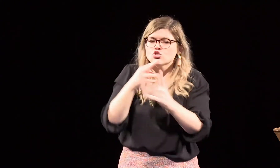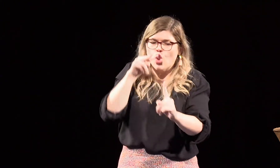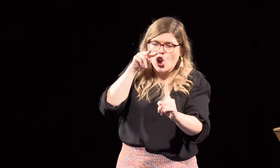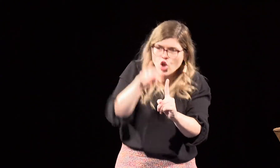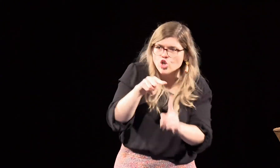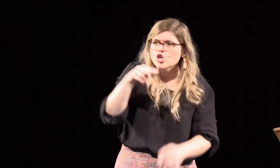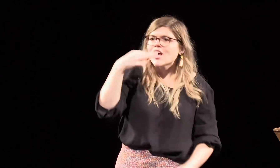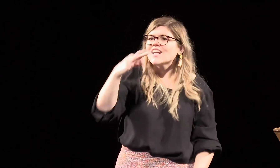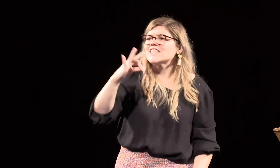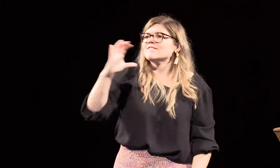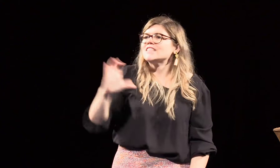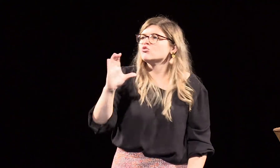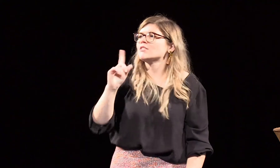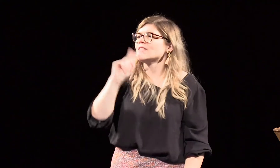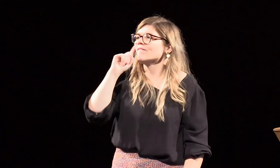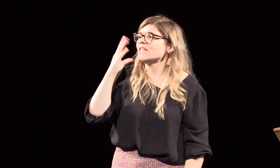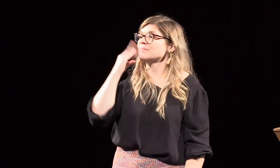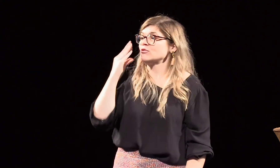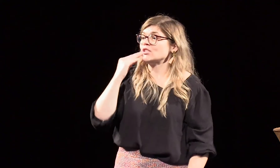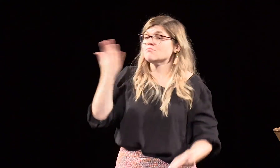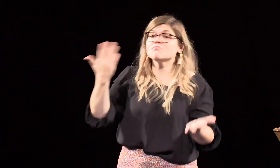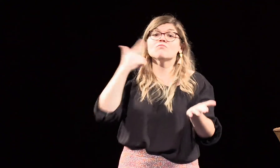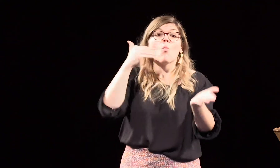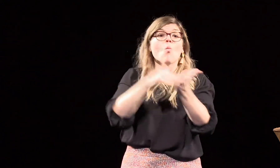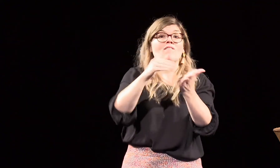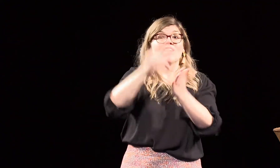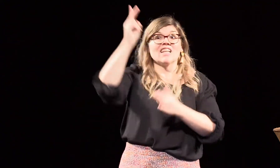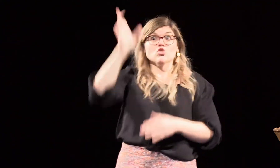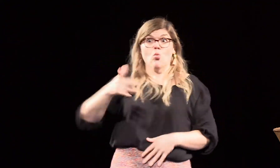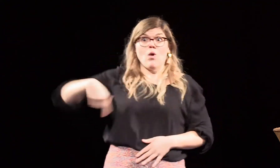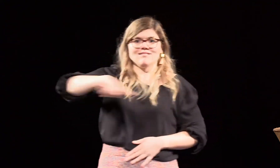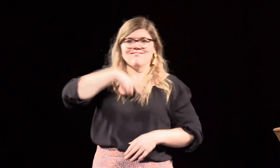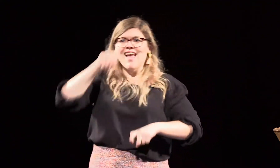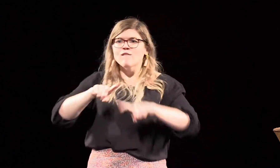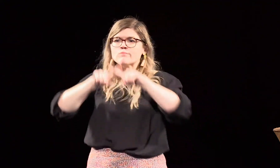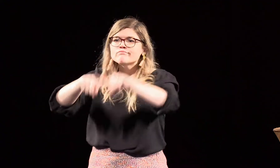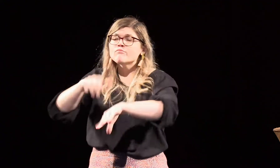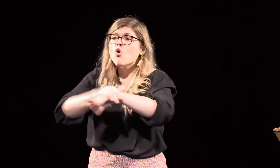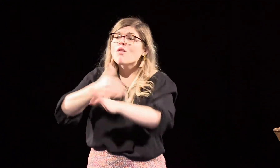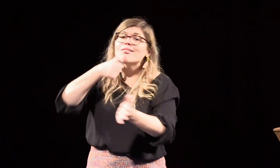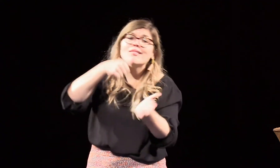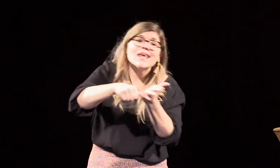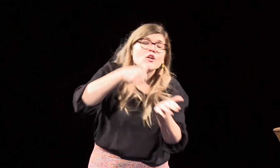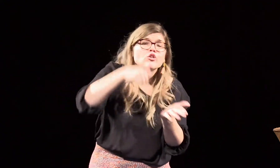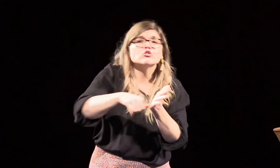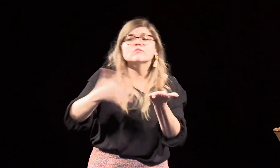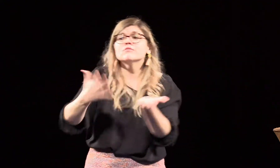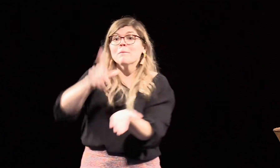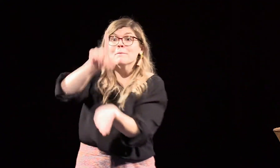because it shows an unfiltered version of this conversation happening in the 19th century.